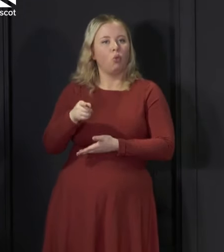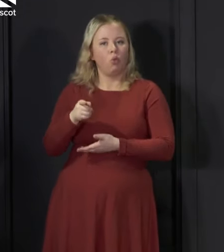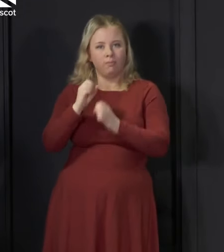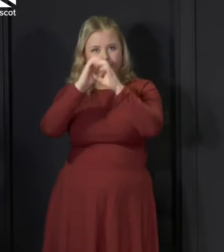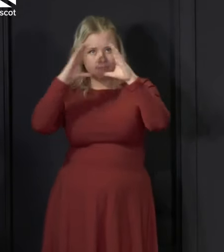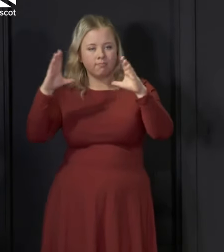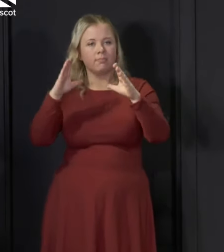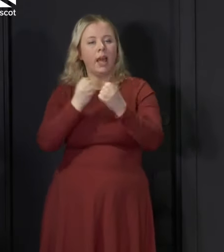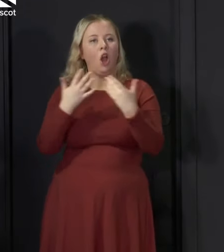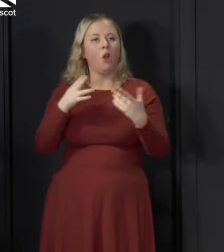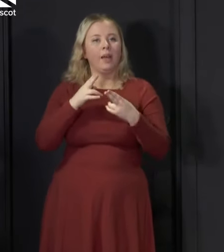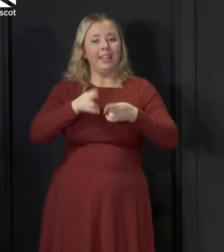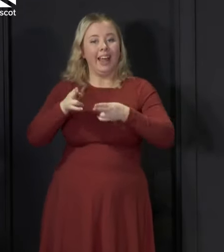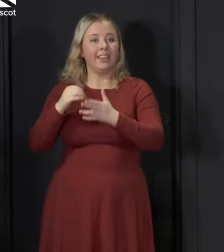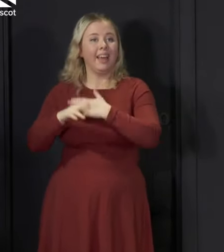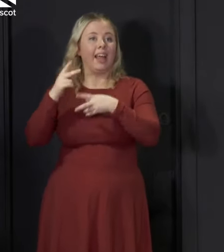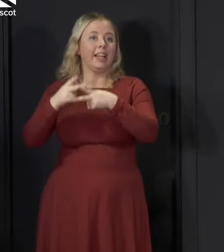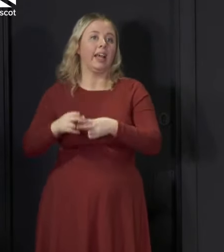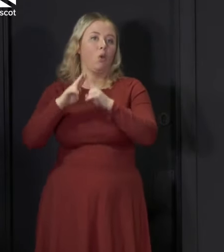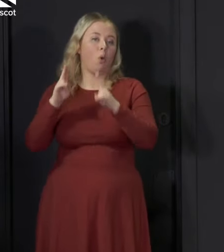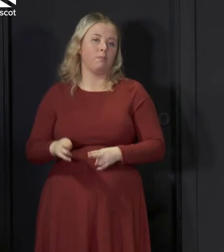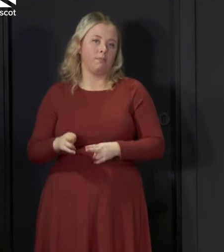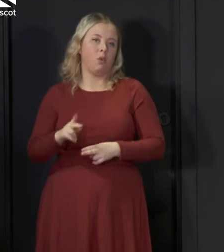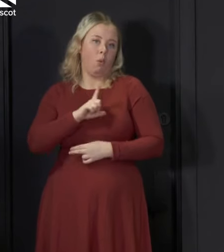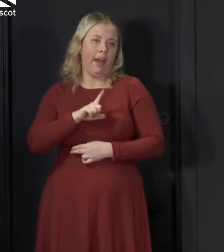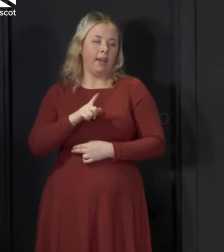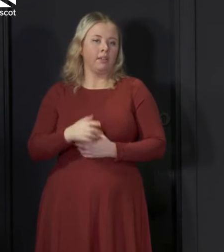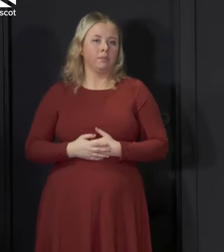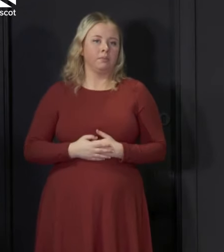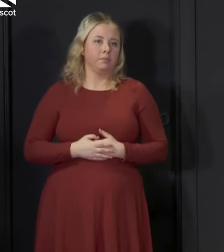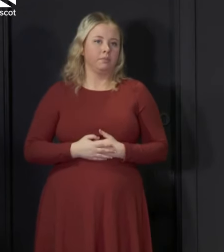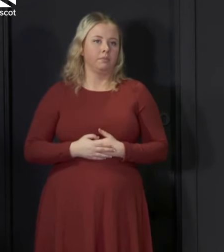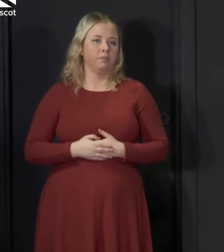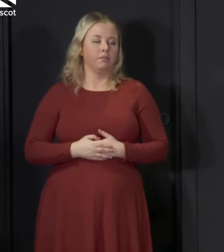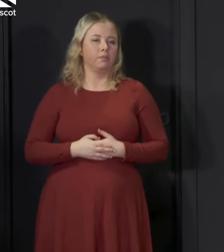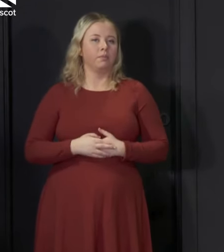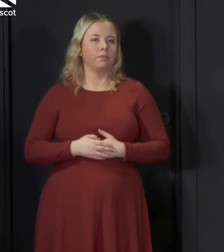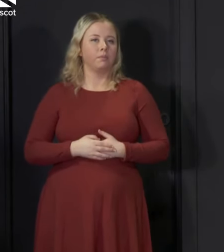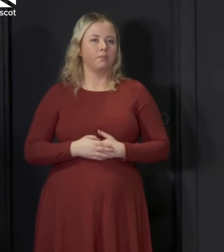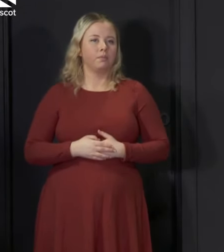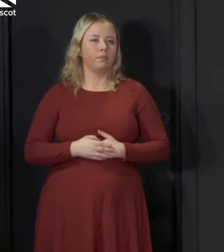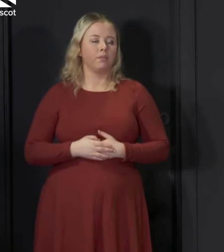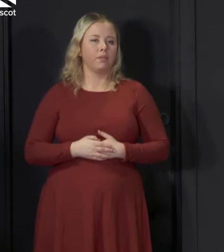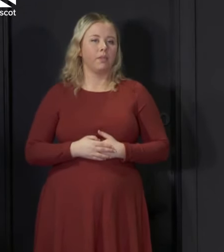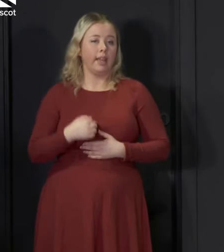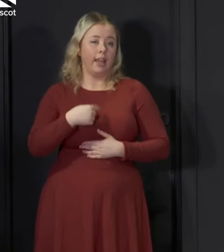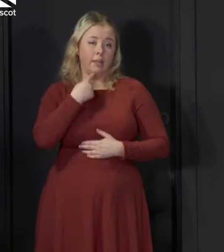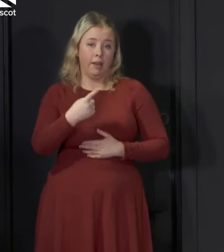home deaths being shown in these figures and hopefully. I will speak for Scotland's figures